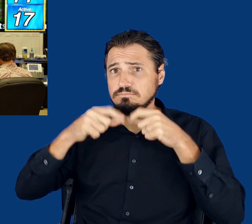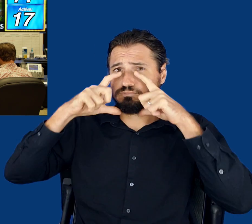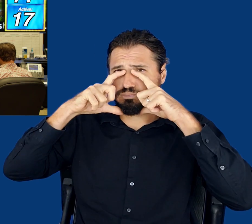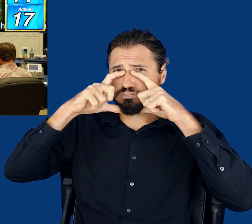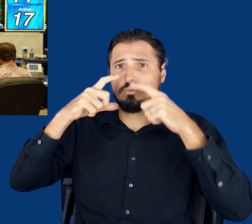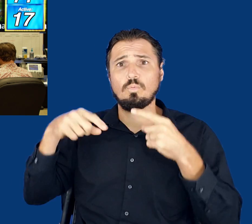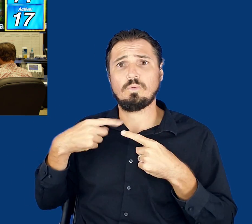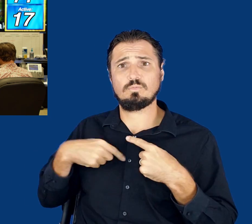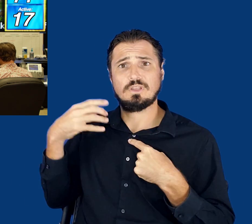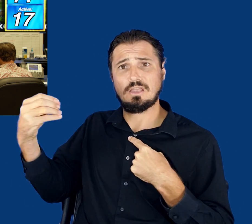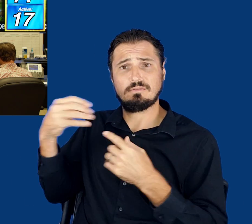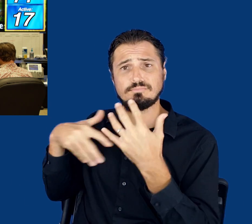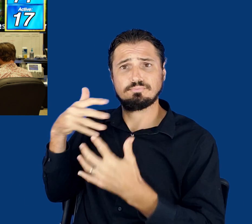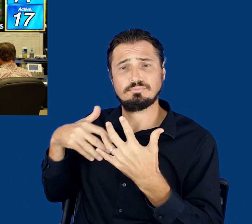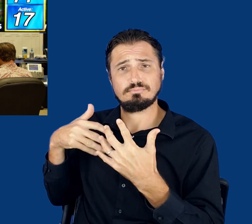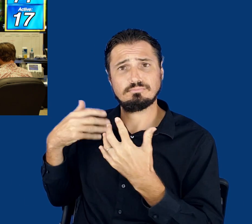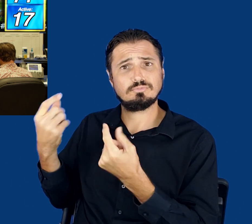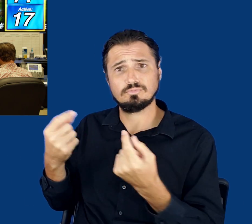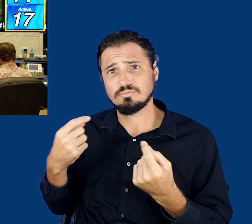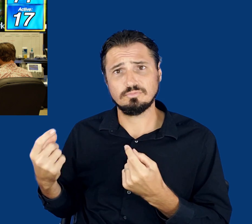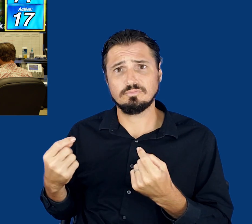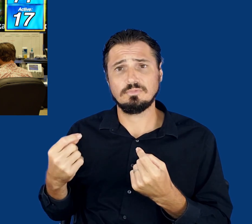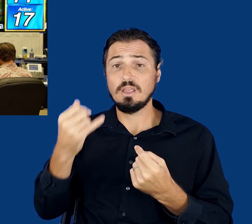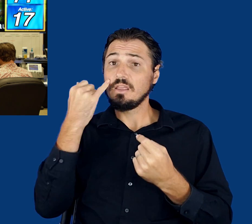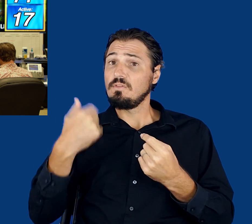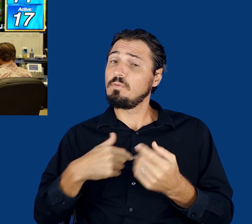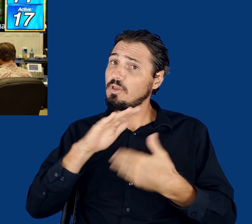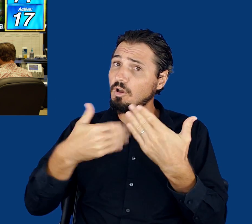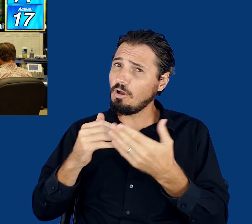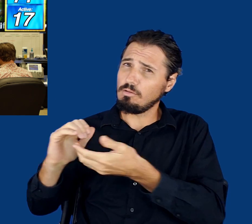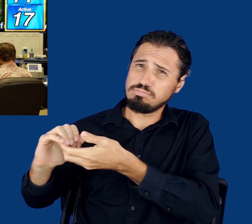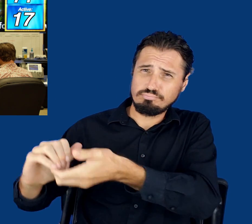If we all resolve to take action, we can keep our community safer